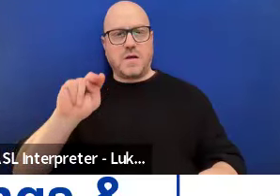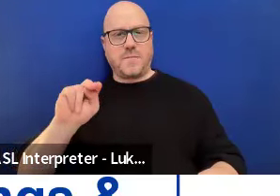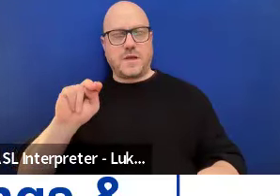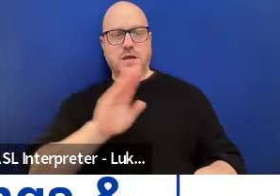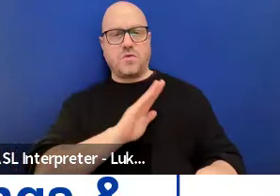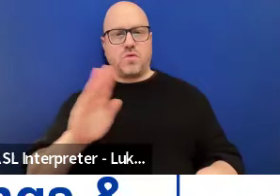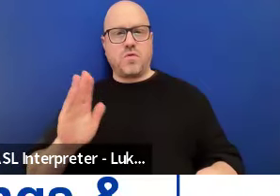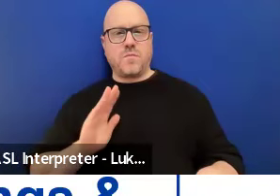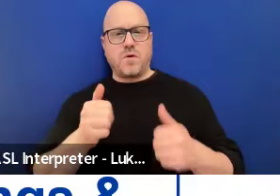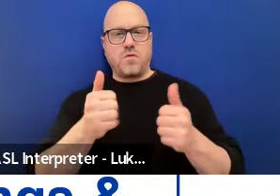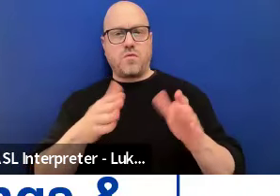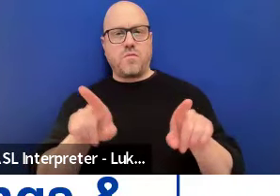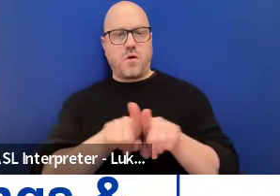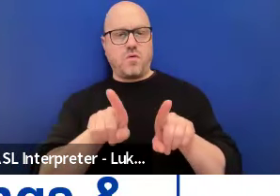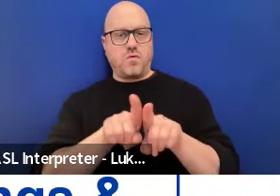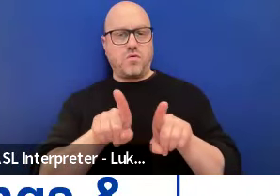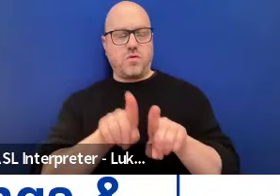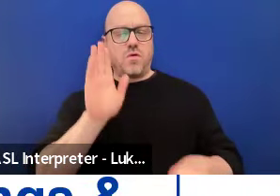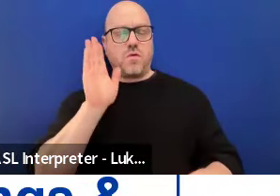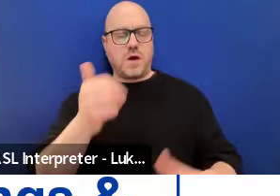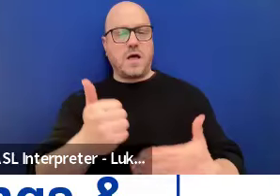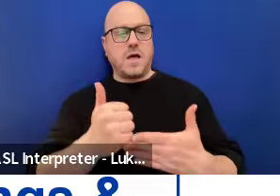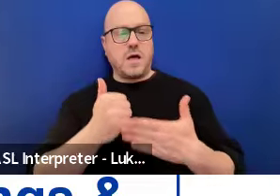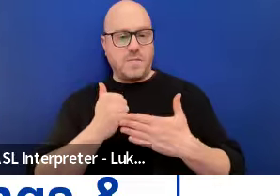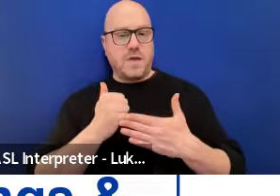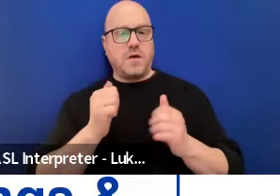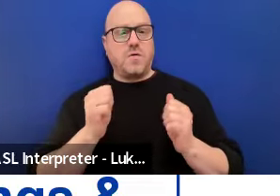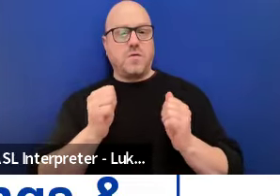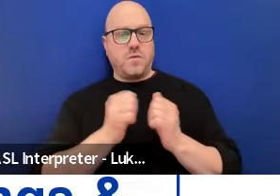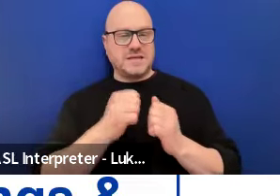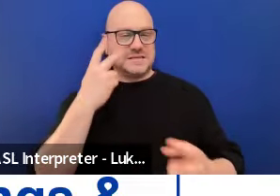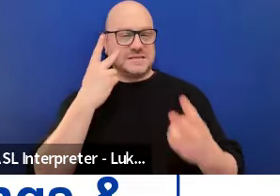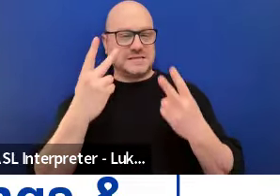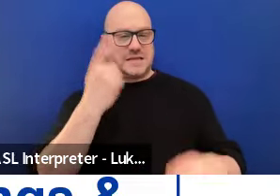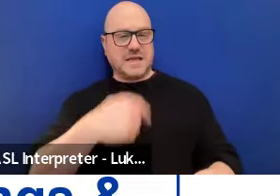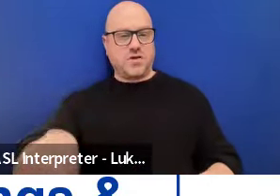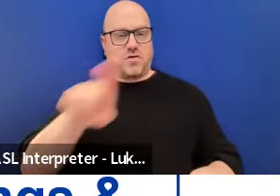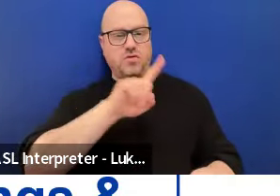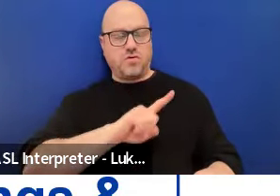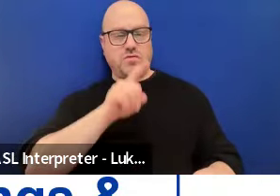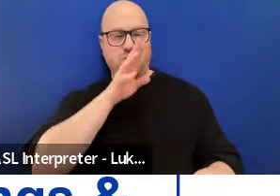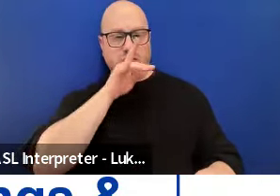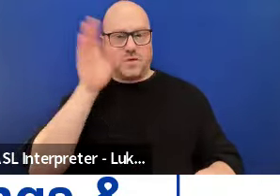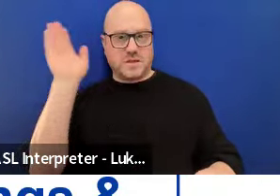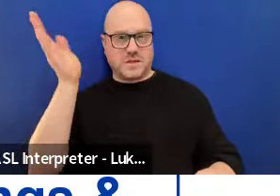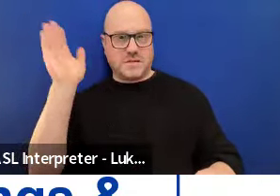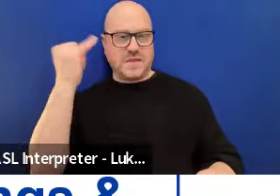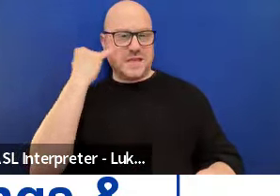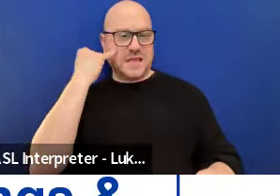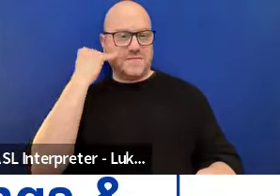I KNOW THE ASL INTERPRETER IS PINNED, CAN YOU PIN THE BOARD ROOM AS IT WILL HELP ME WITH SEEING YOU